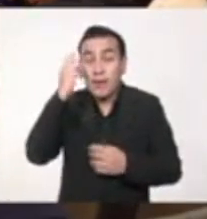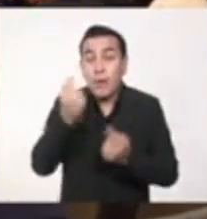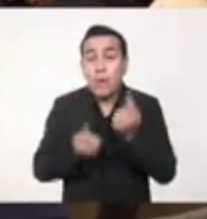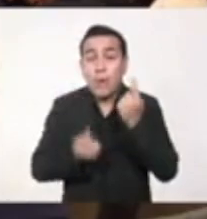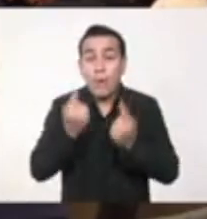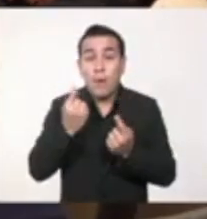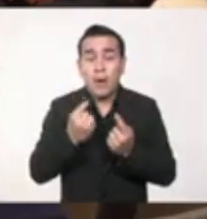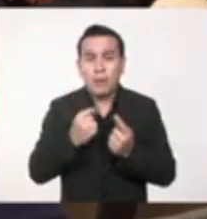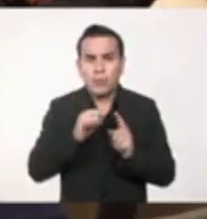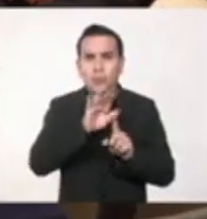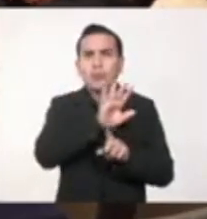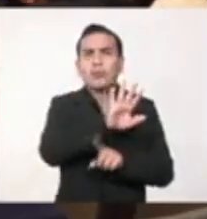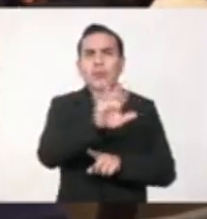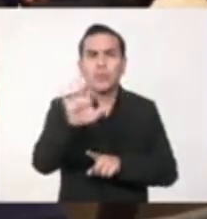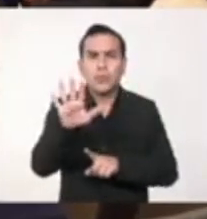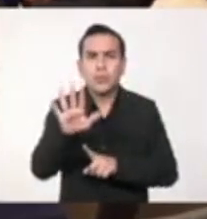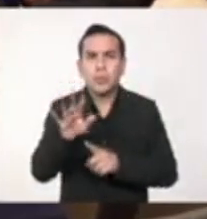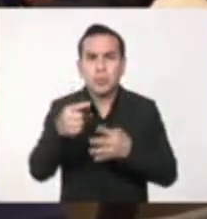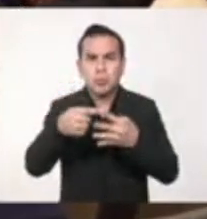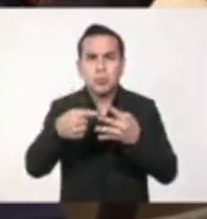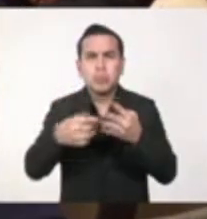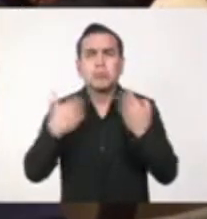right to their voice, but they give them a percentage of voice that